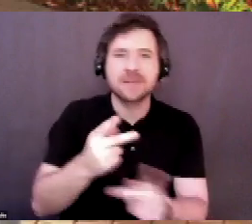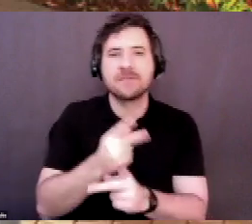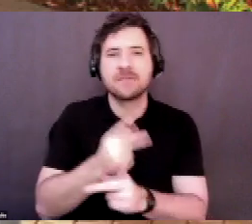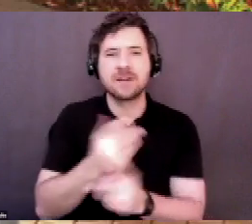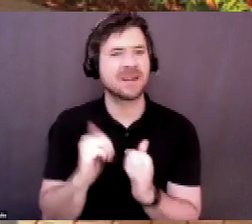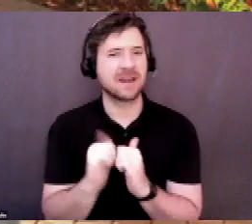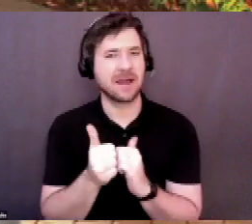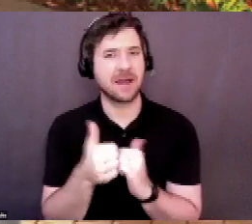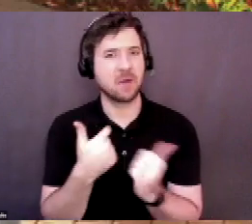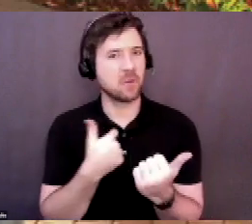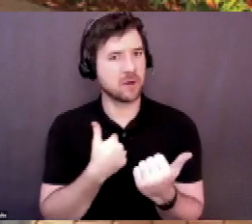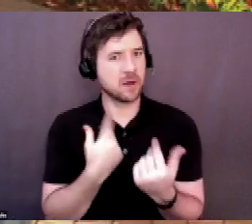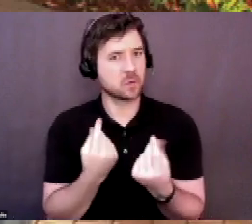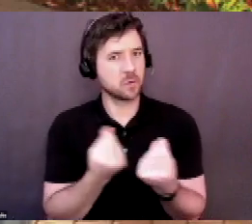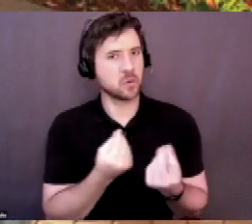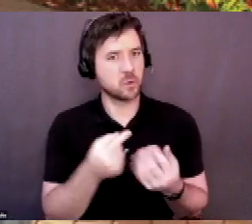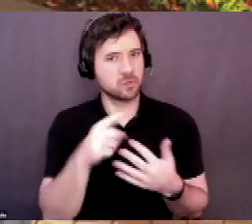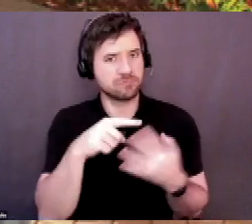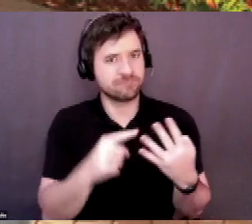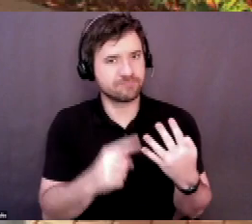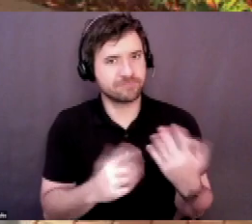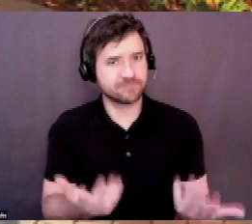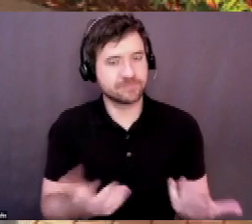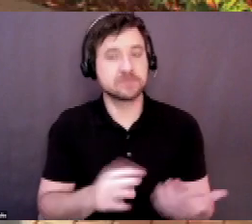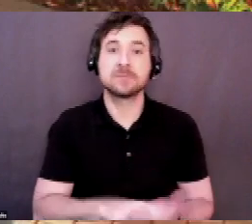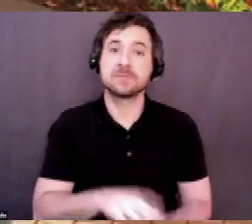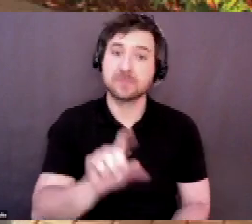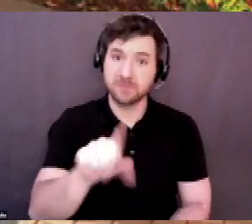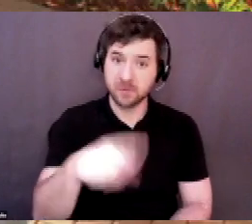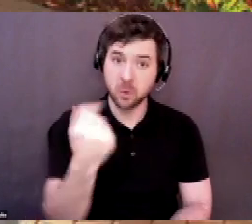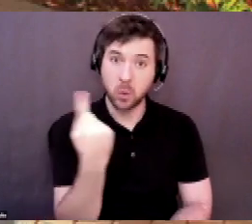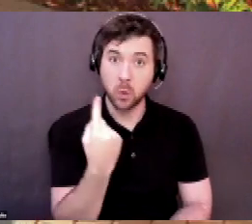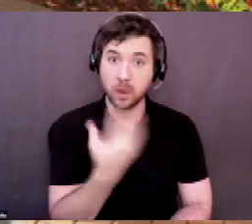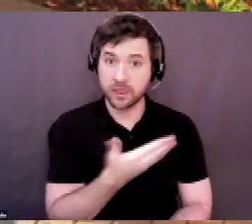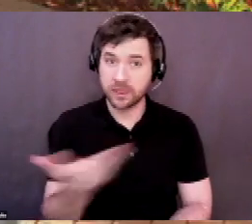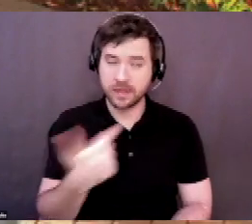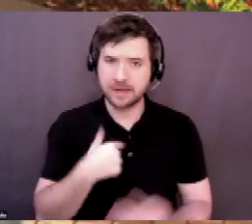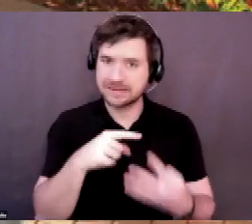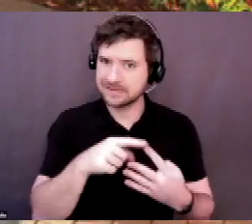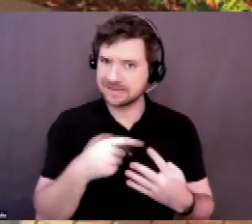One of the things I was always so worried about, especially after having a bad experience